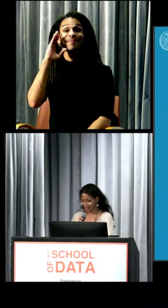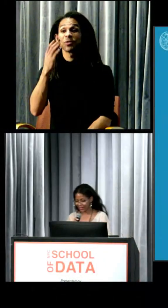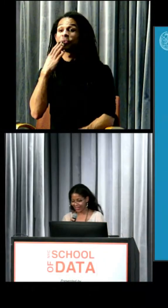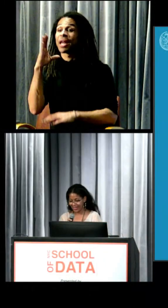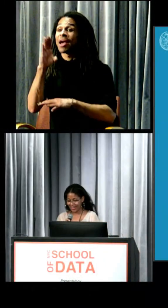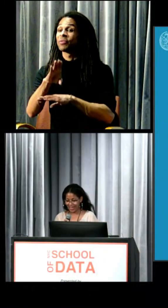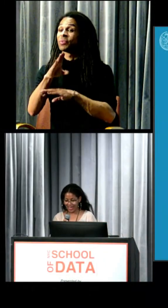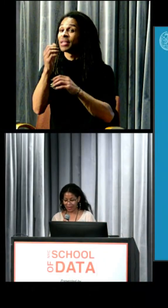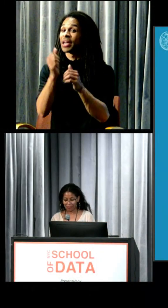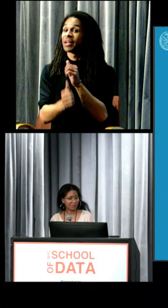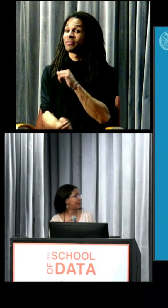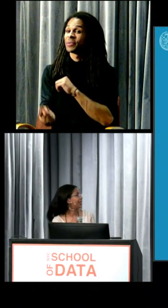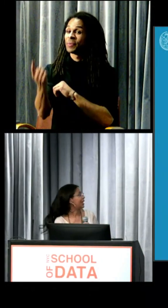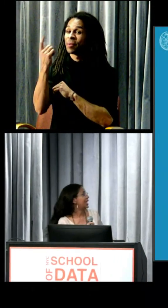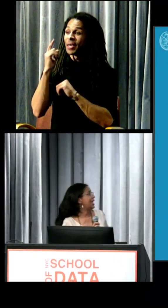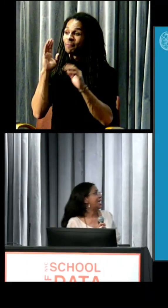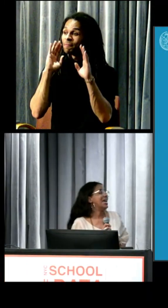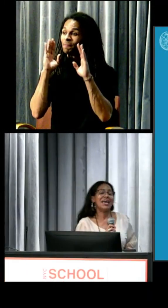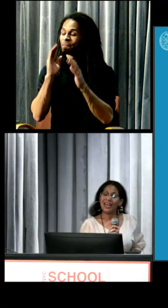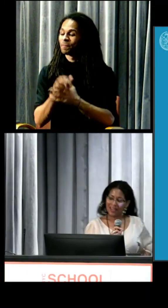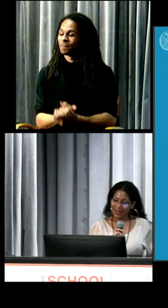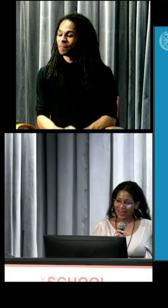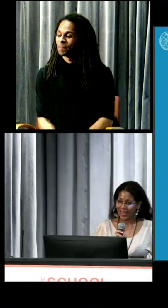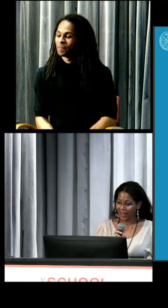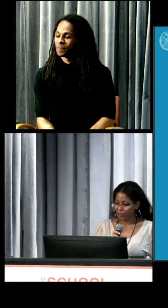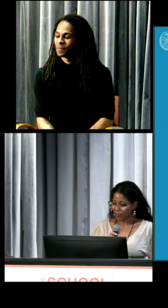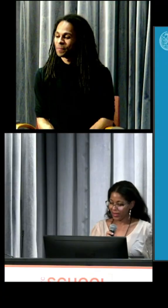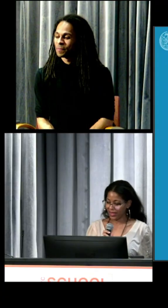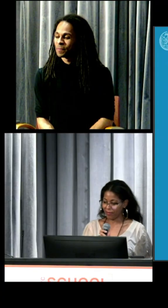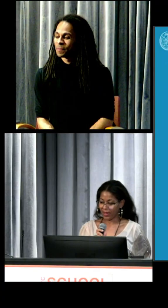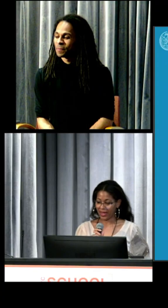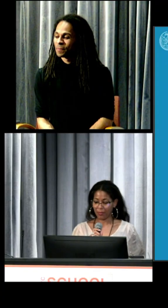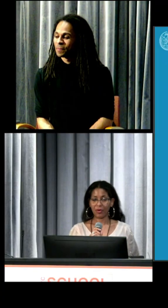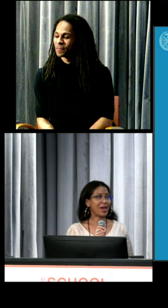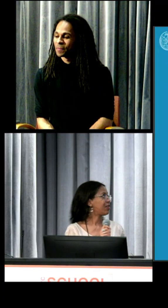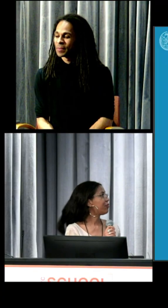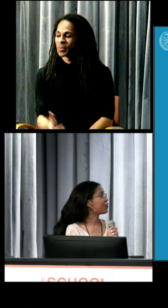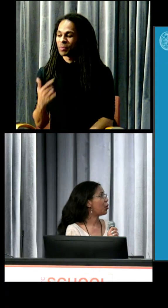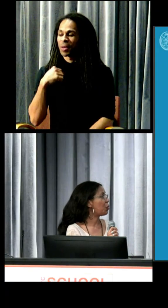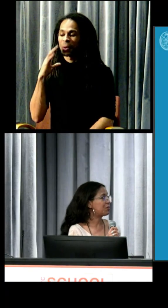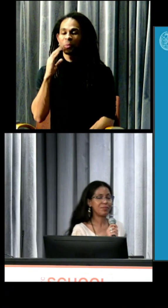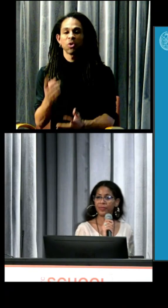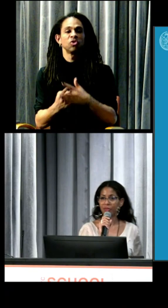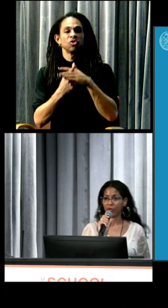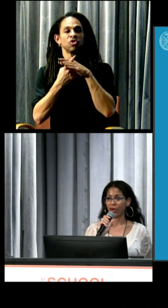Instead, your best option is working with the Department of Transportation's citywide mobility